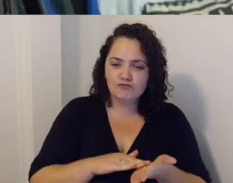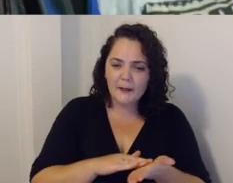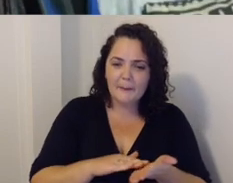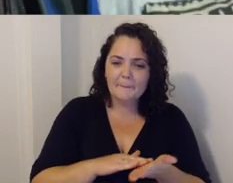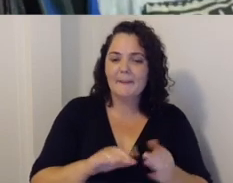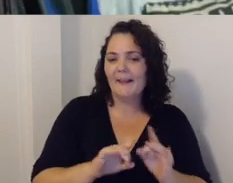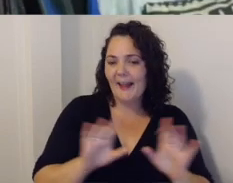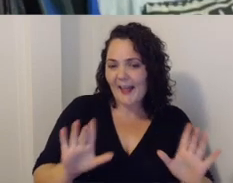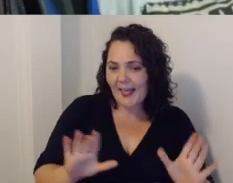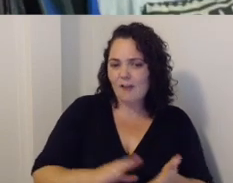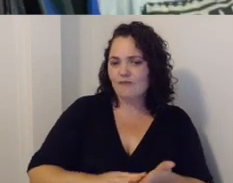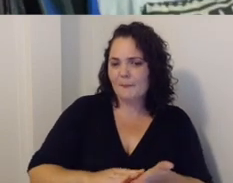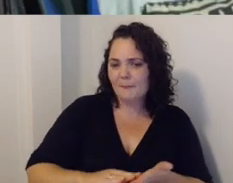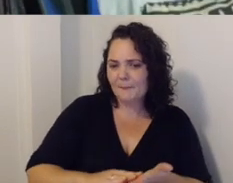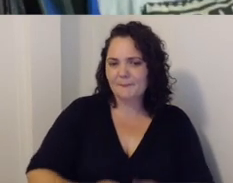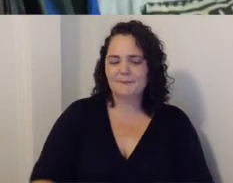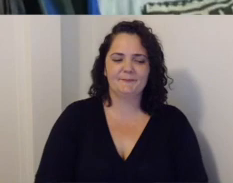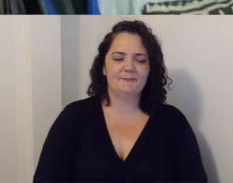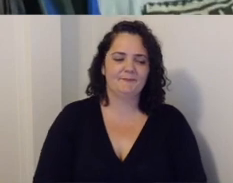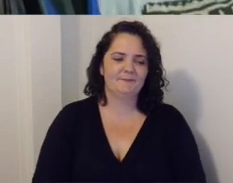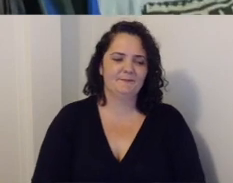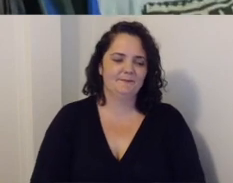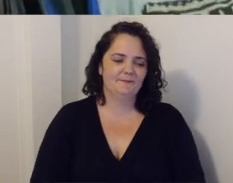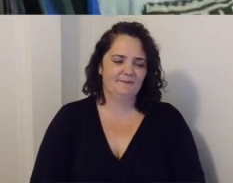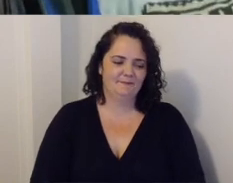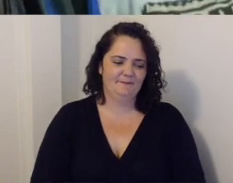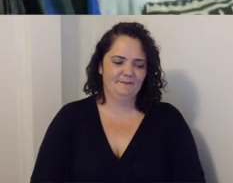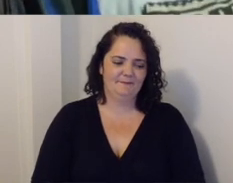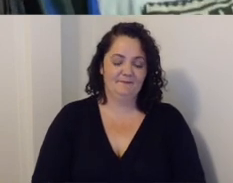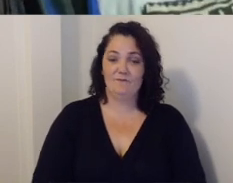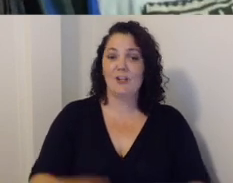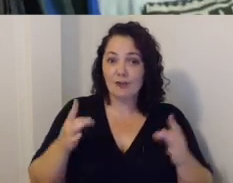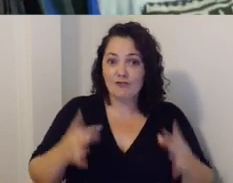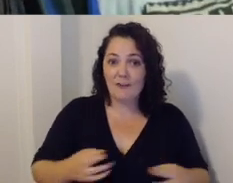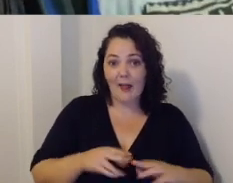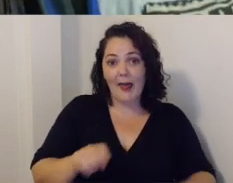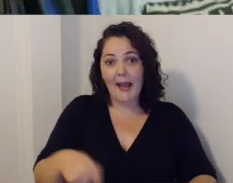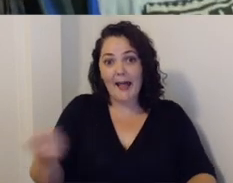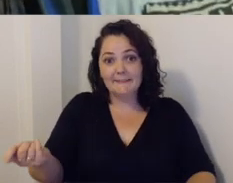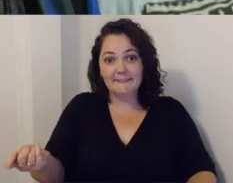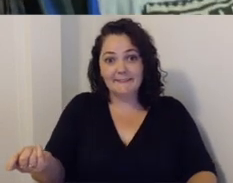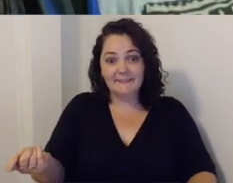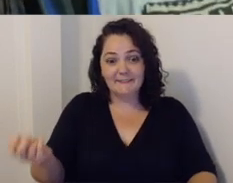those layers alright we're going to go on into our next drawing now and for our next drawing